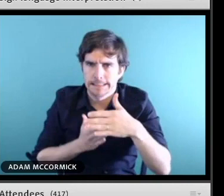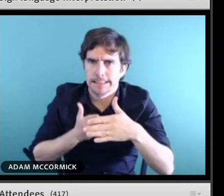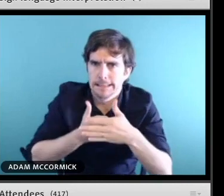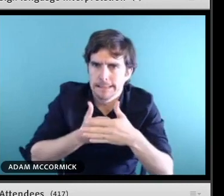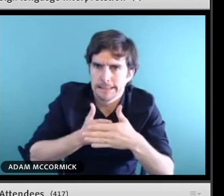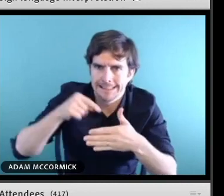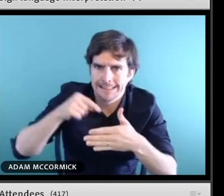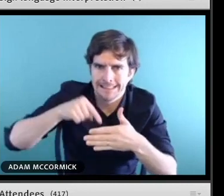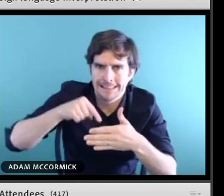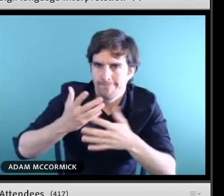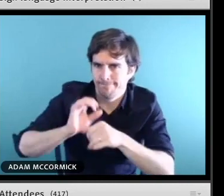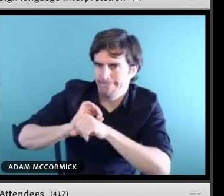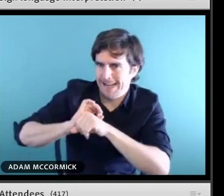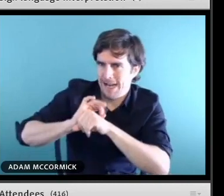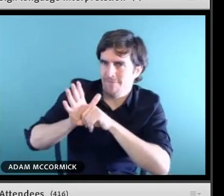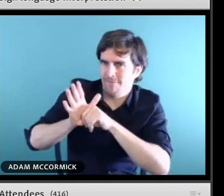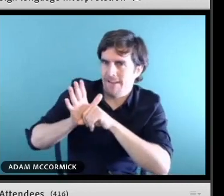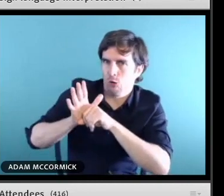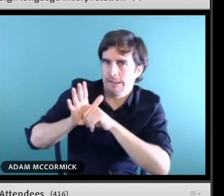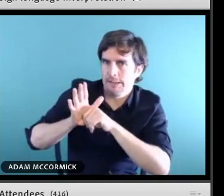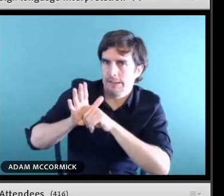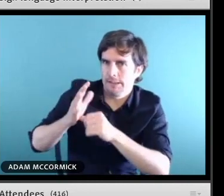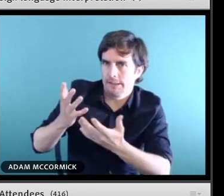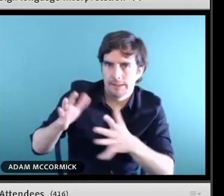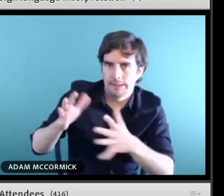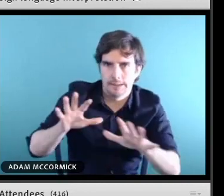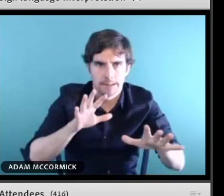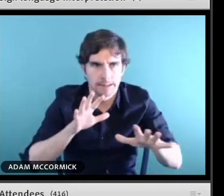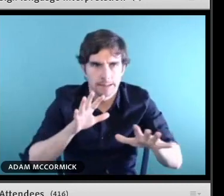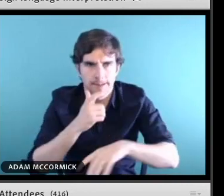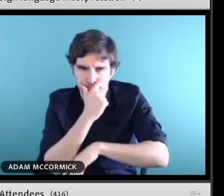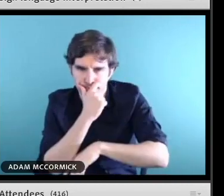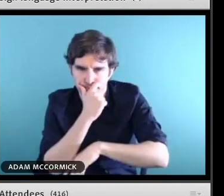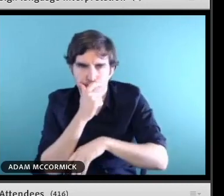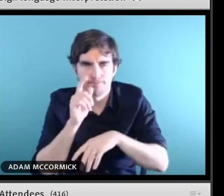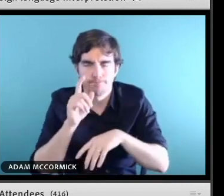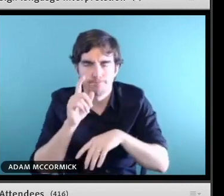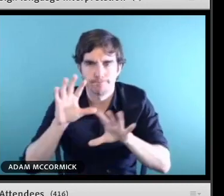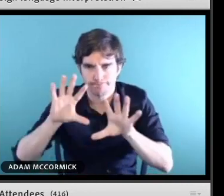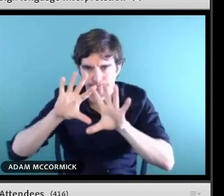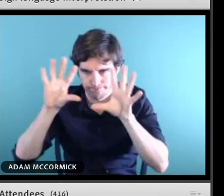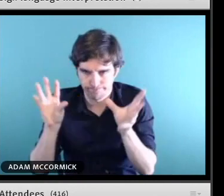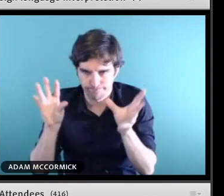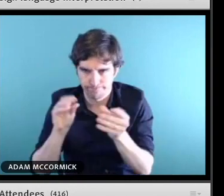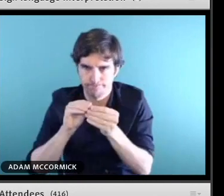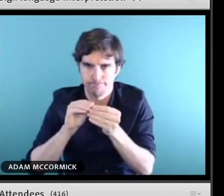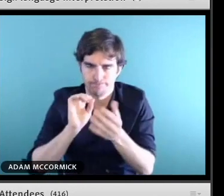Sharaf for education and remote learning and return to school. Sharaf's internet connection